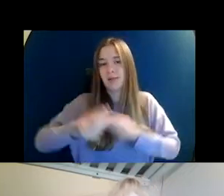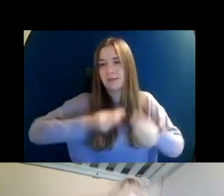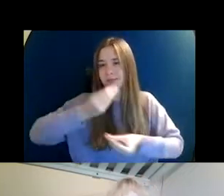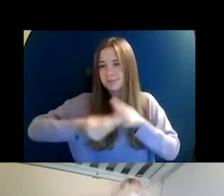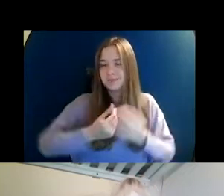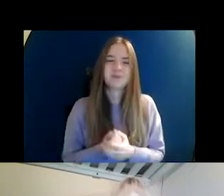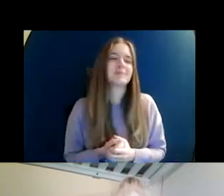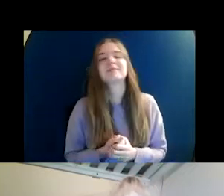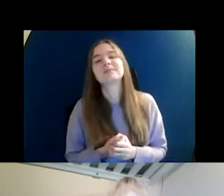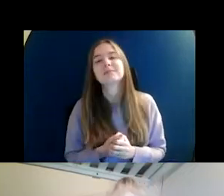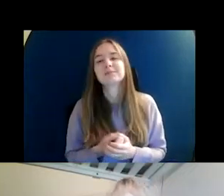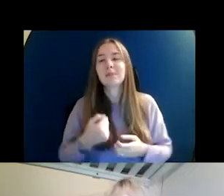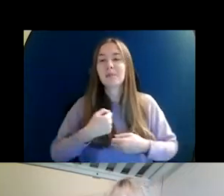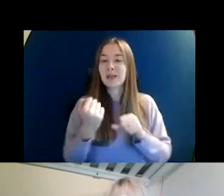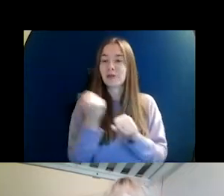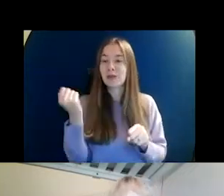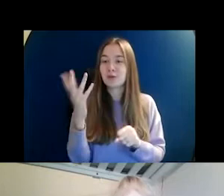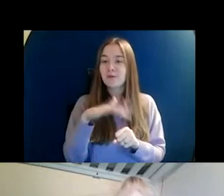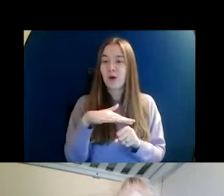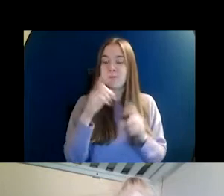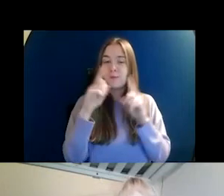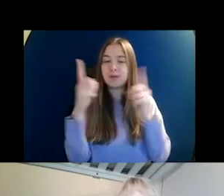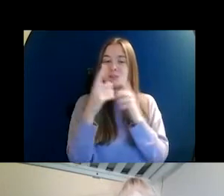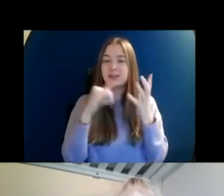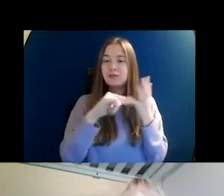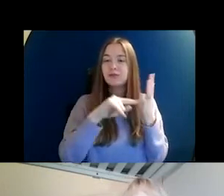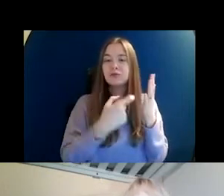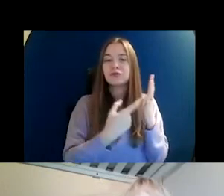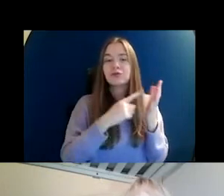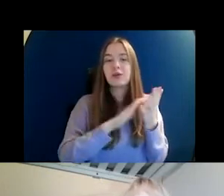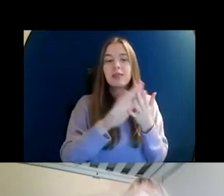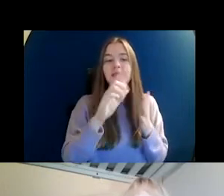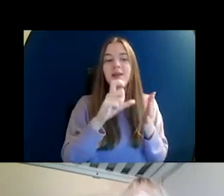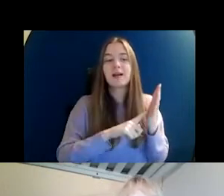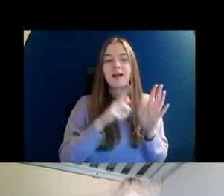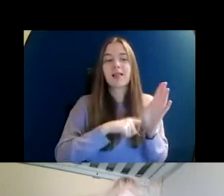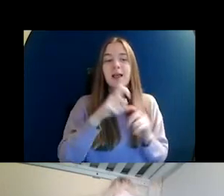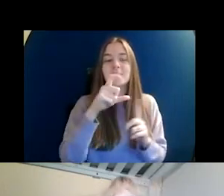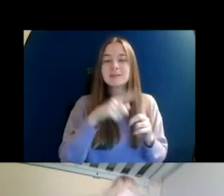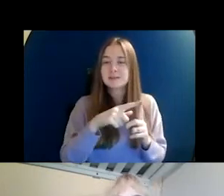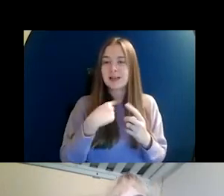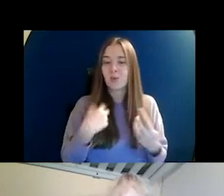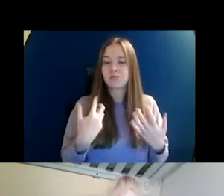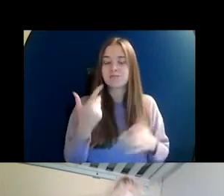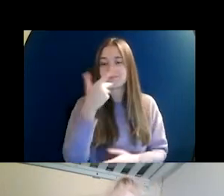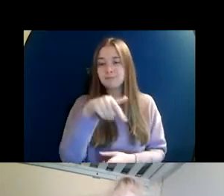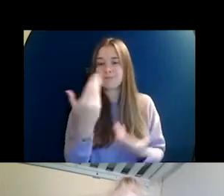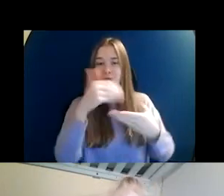So right after graduating from University of Strathclyde, I was lucky enough to join a practice who are already working towards sustainability goals,